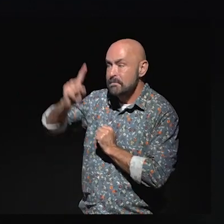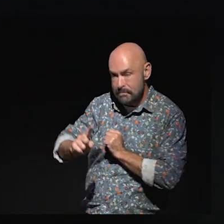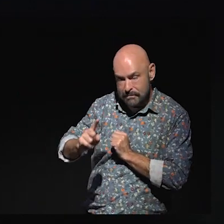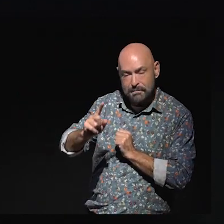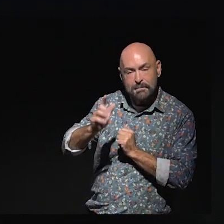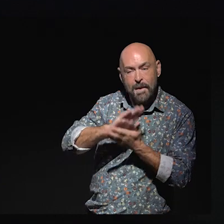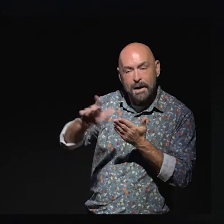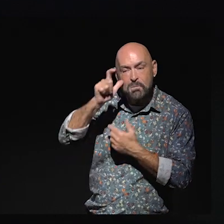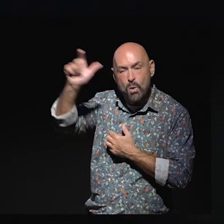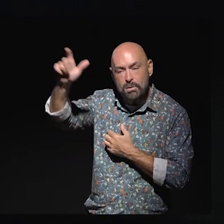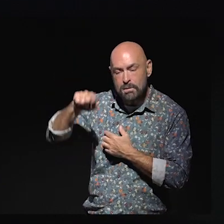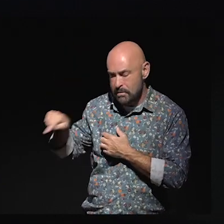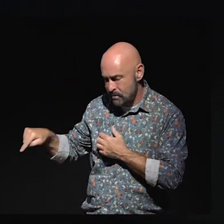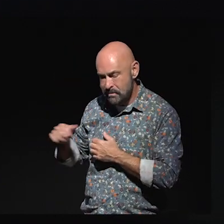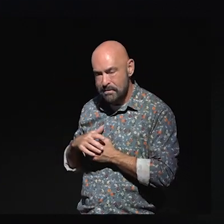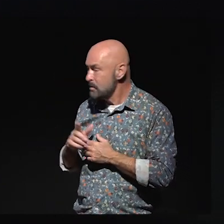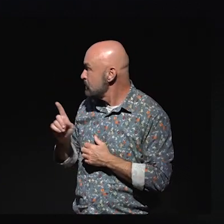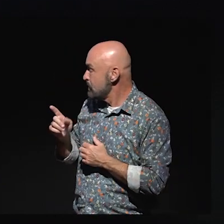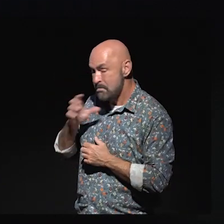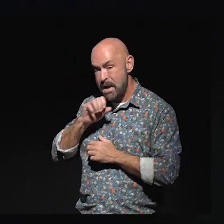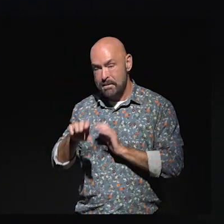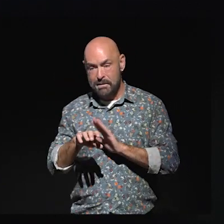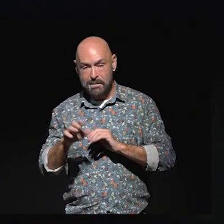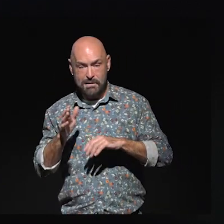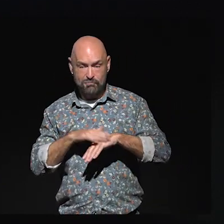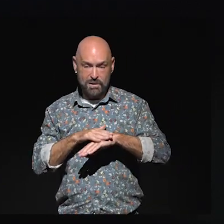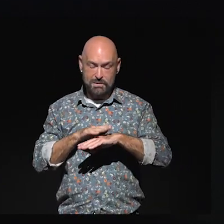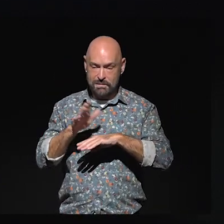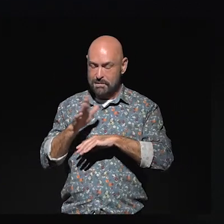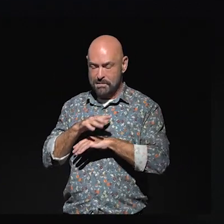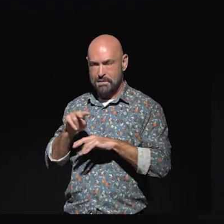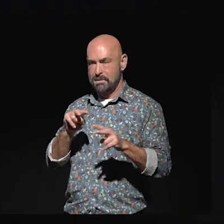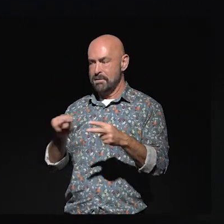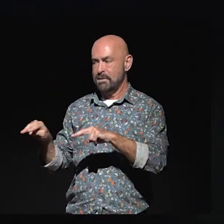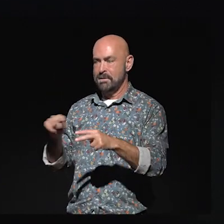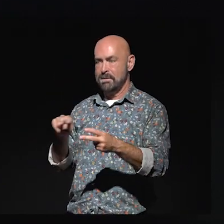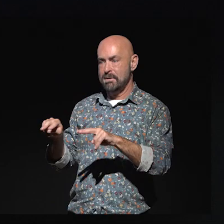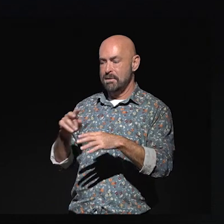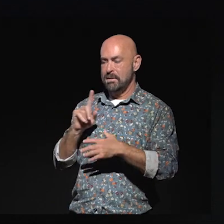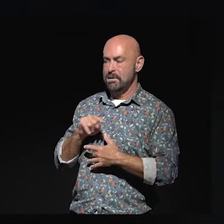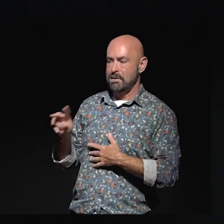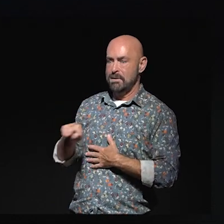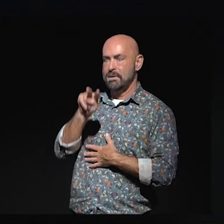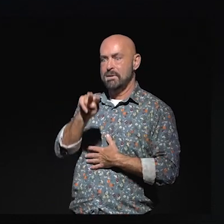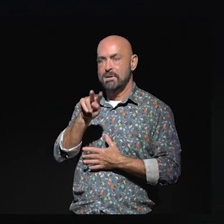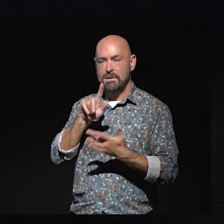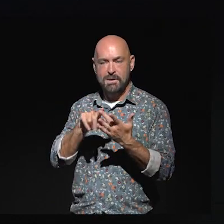And the young man on the right, gazing at us or gazing at Ingres with a kind of disdain,